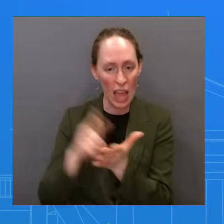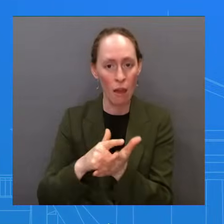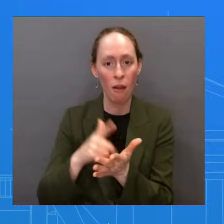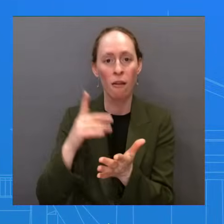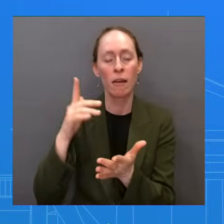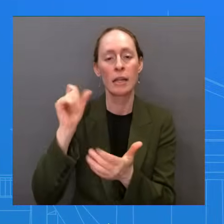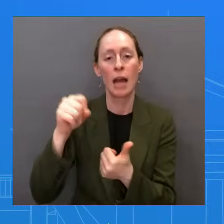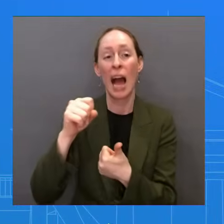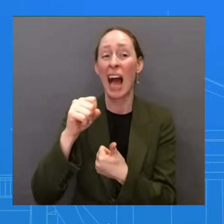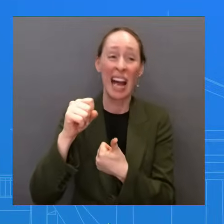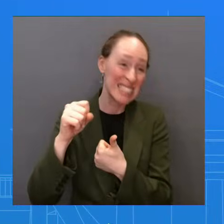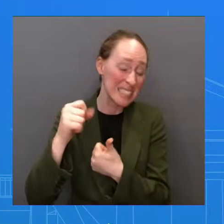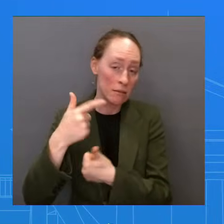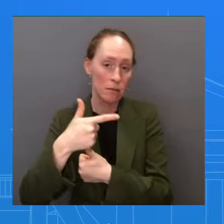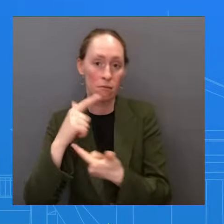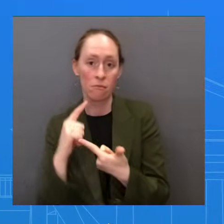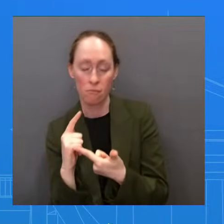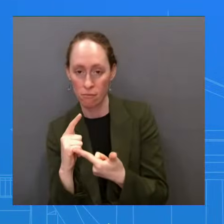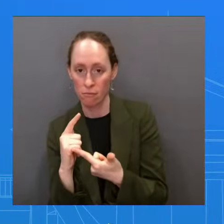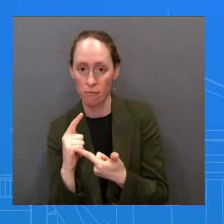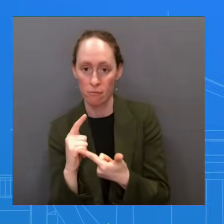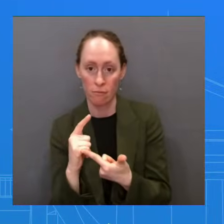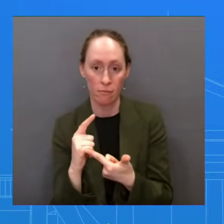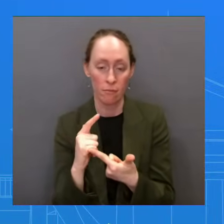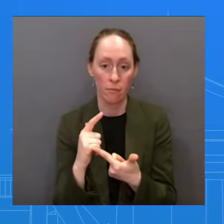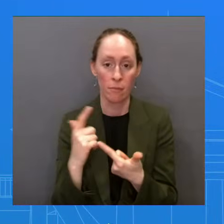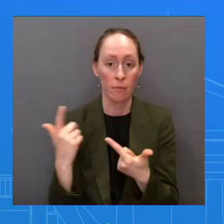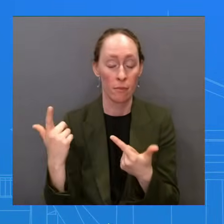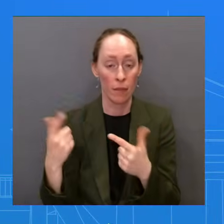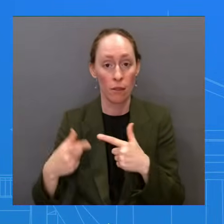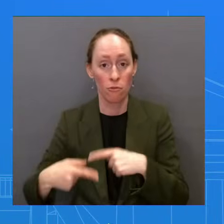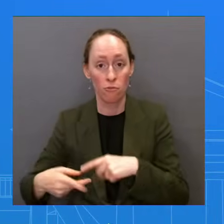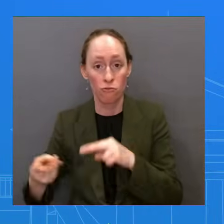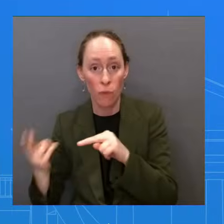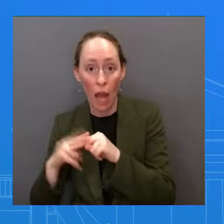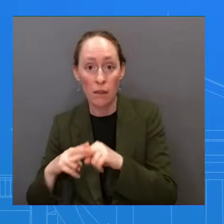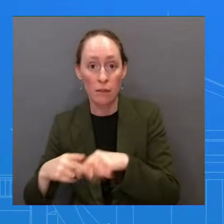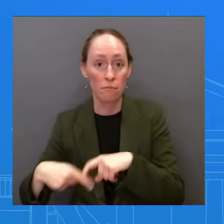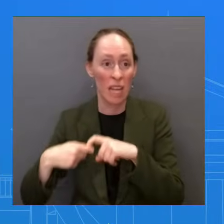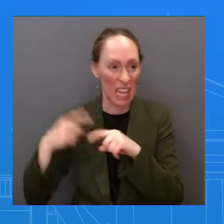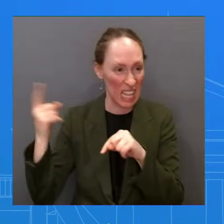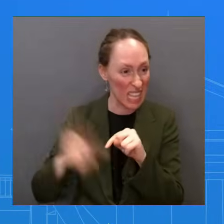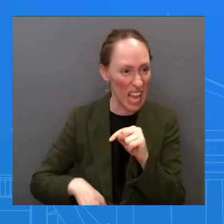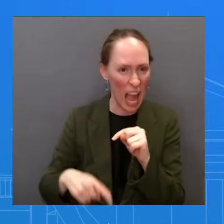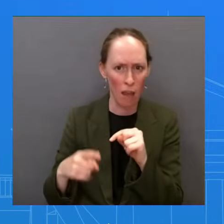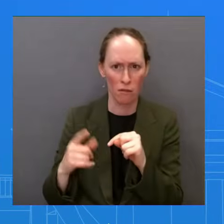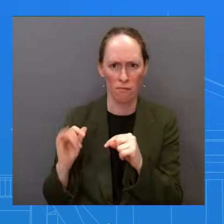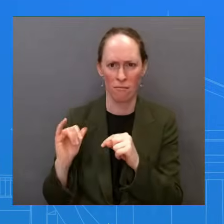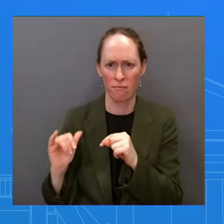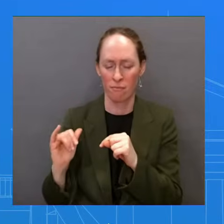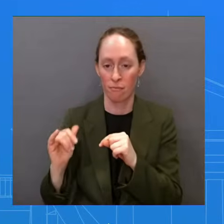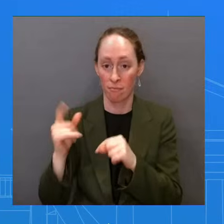or prevent a default in any way absent action from Congress? Ms. Jean-Pierre: Can you -- do you mean legal action from us?